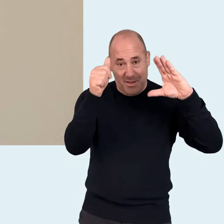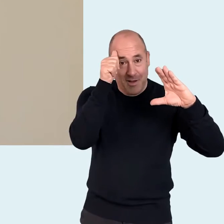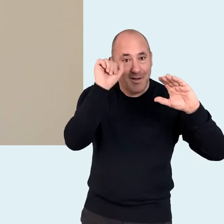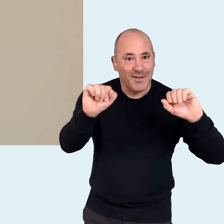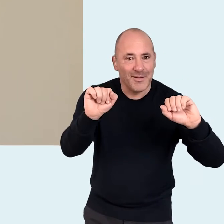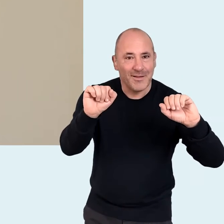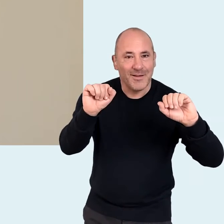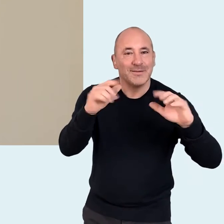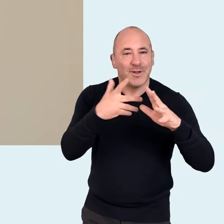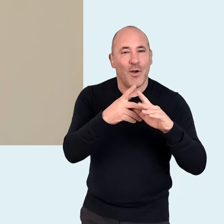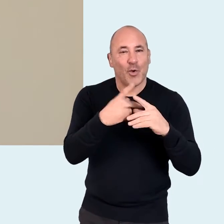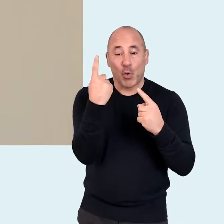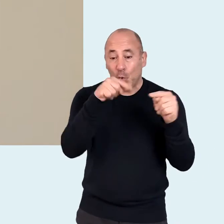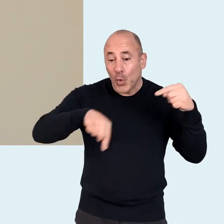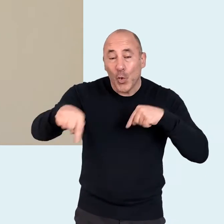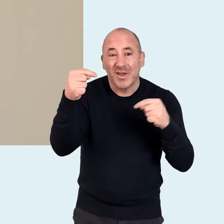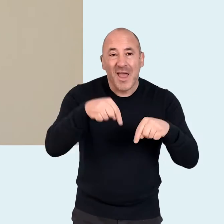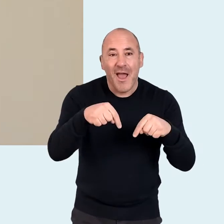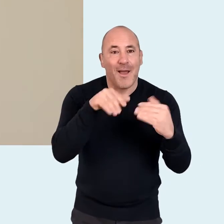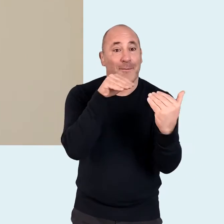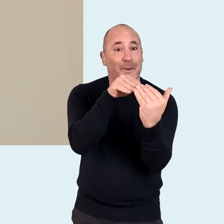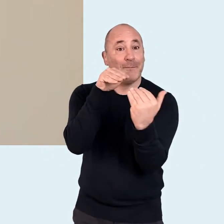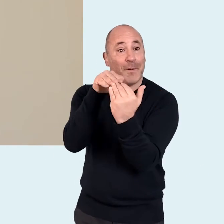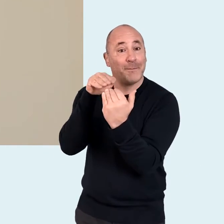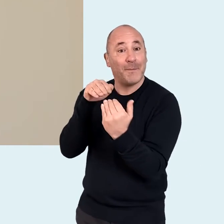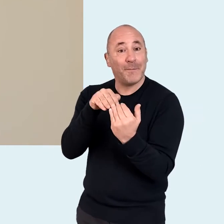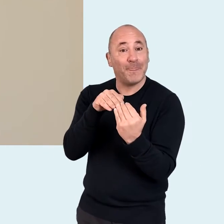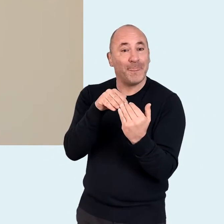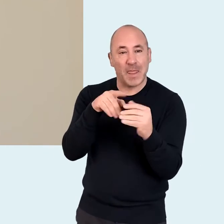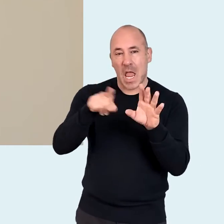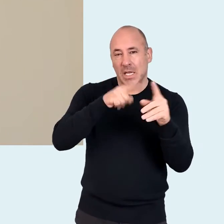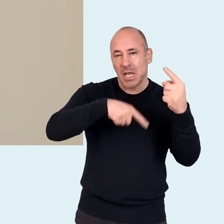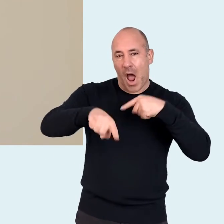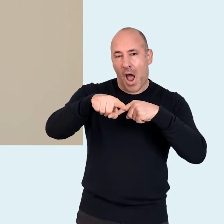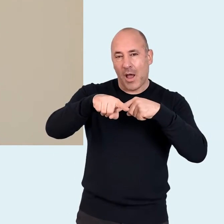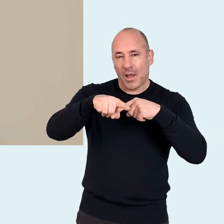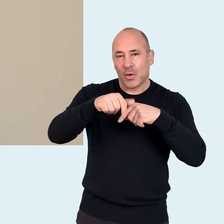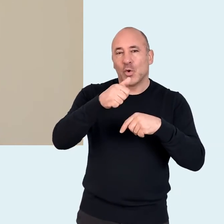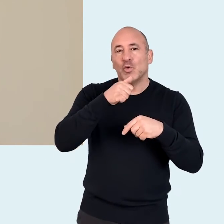So be responsive to the people in space. If you're teaching young people, use terminology